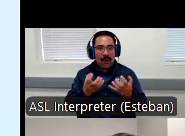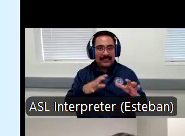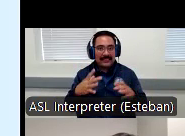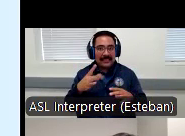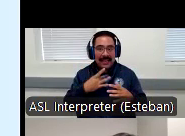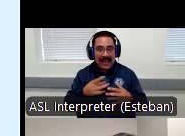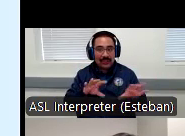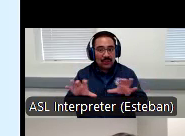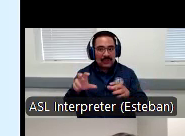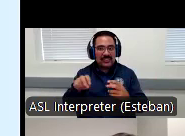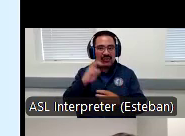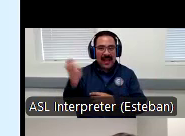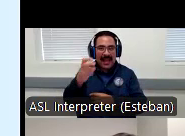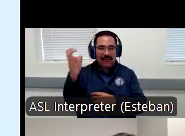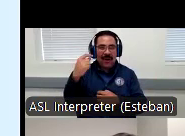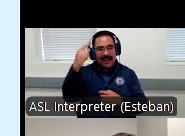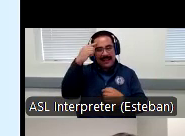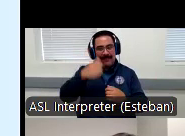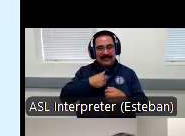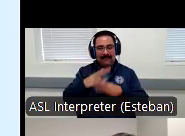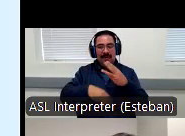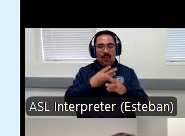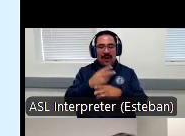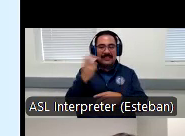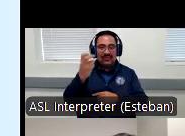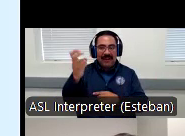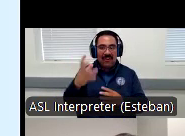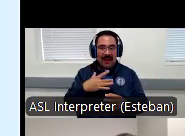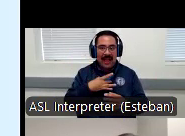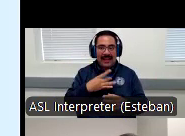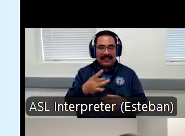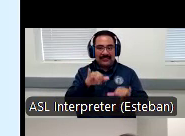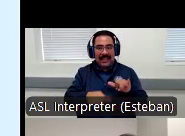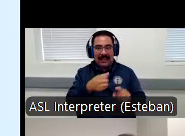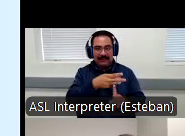consider myself a world traveler. And I usually stay in hotels, so the hotel chains that I keep